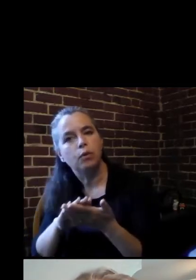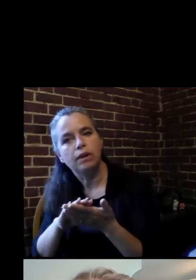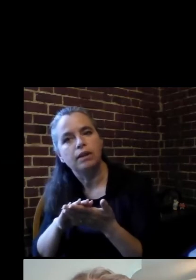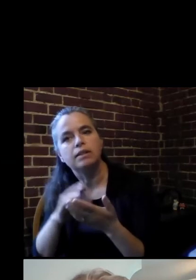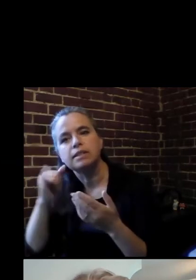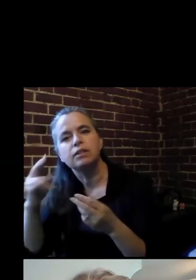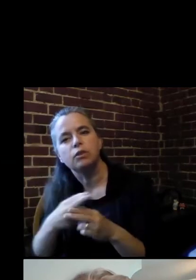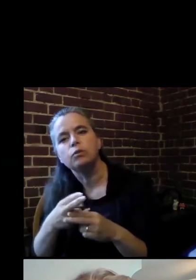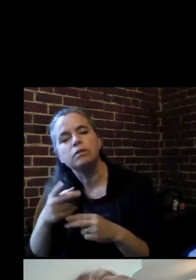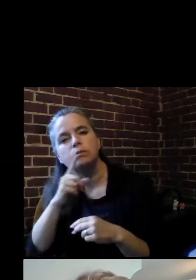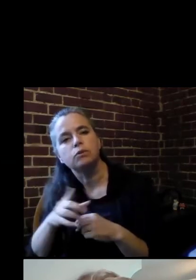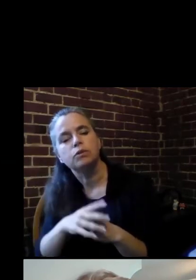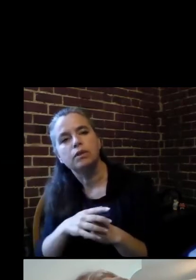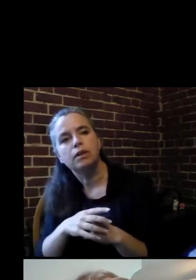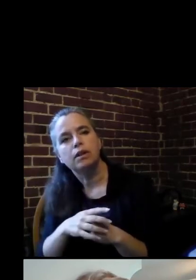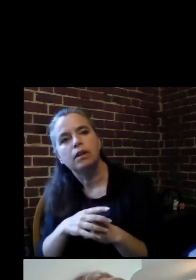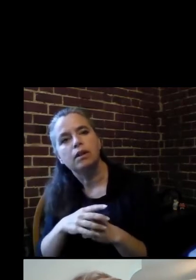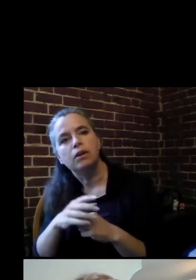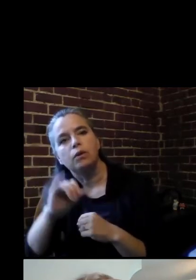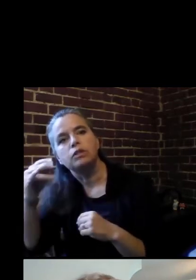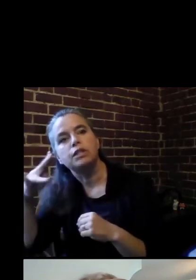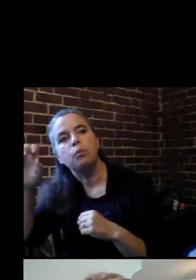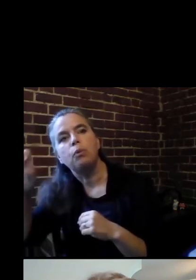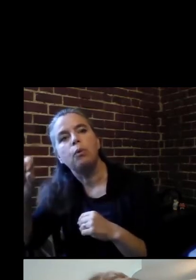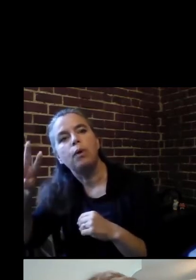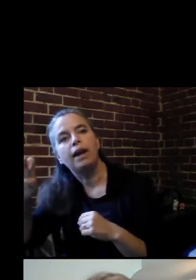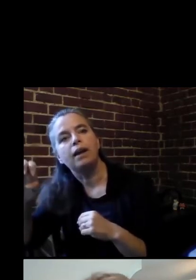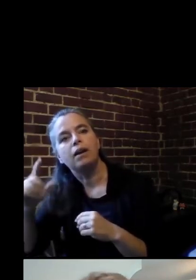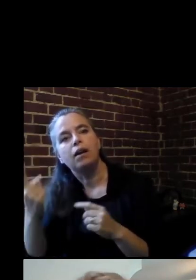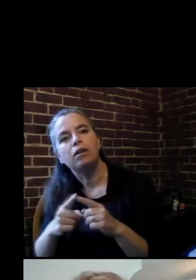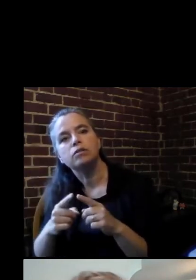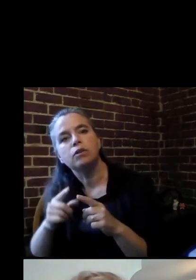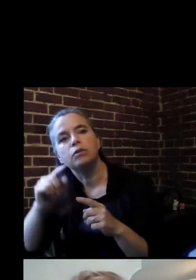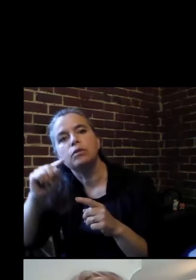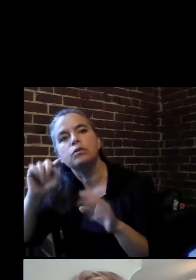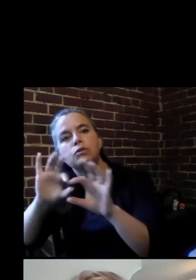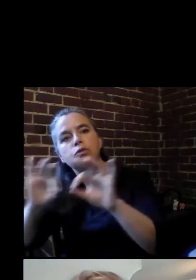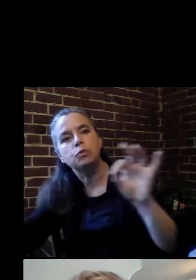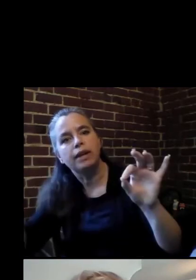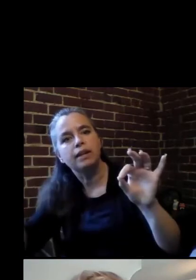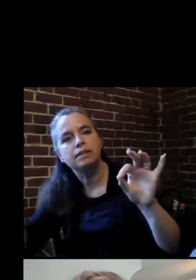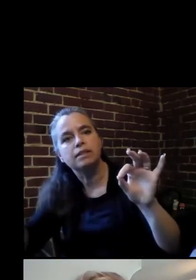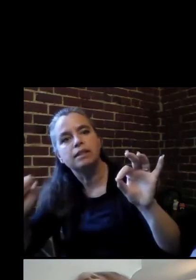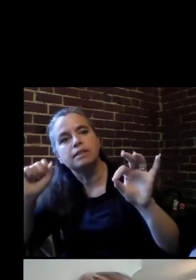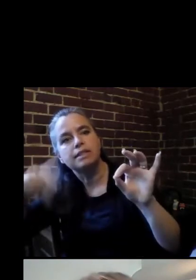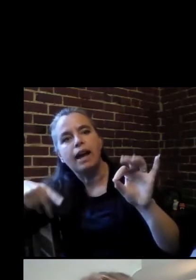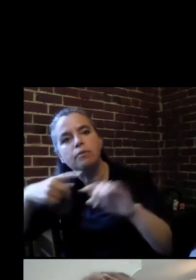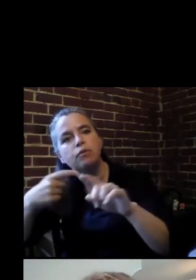The Ojibwe would also boil--use the twigs and the sap of the grape vines as medicines.